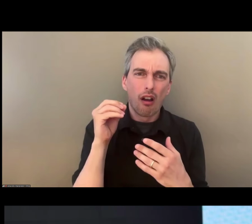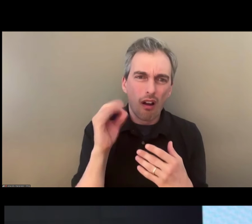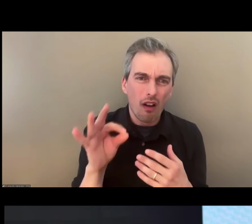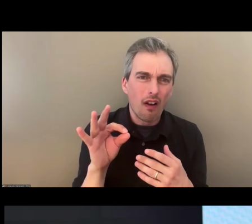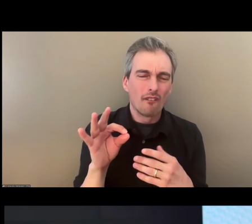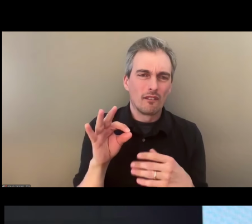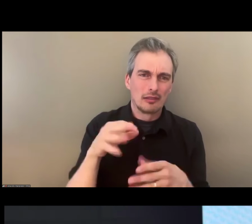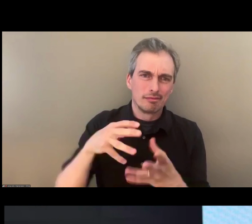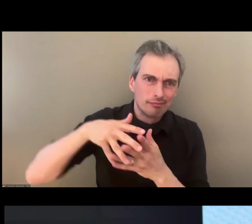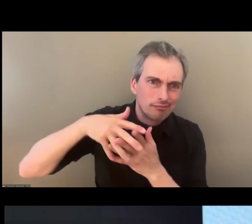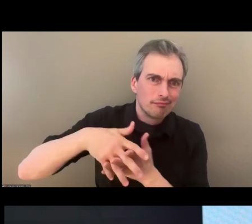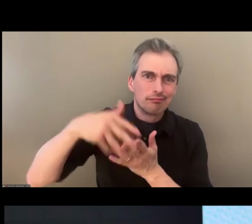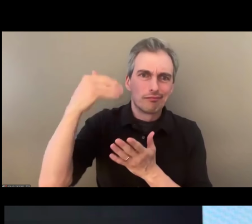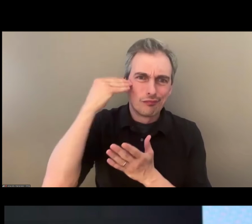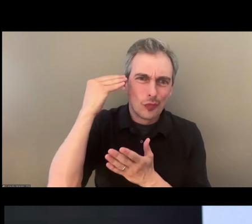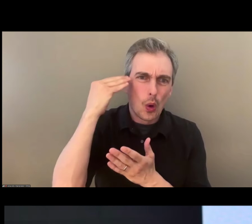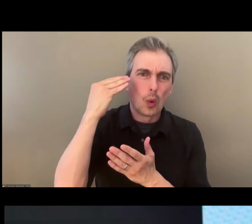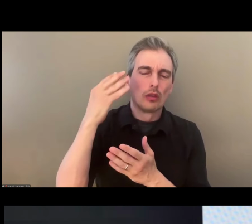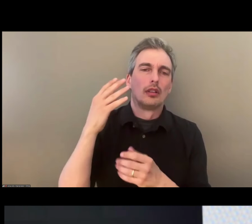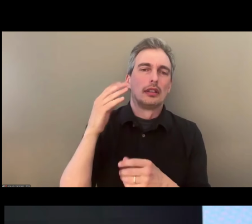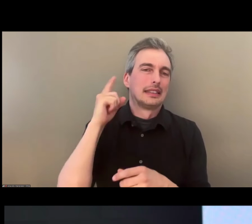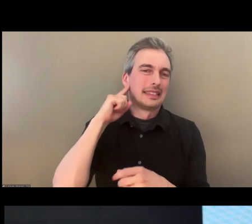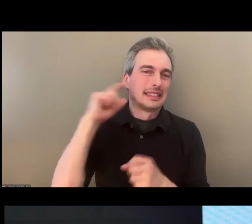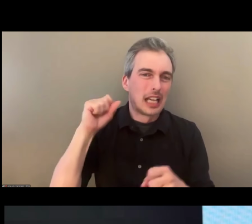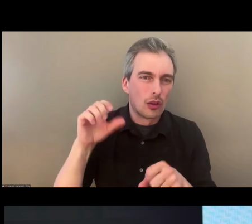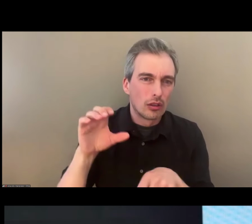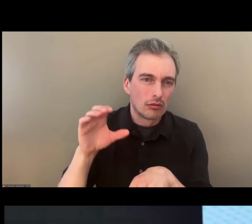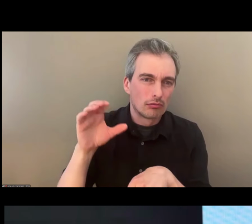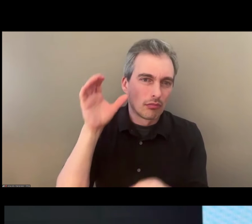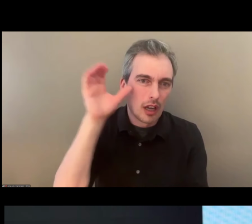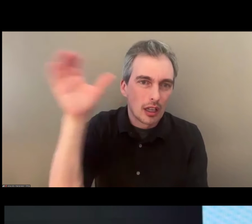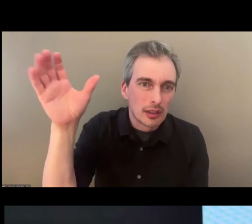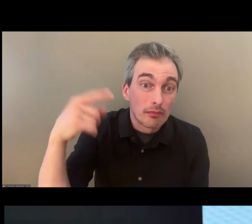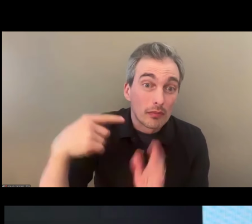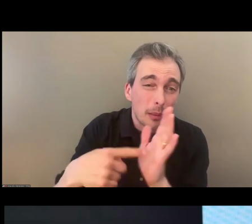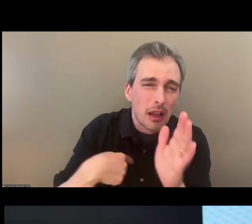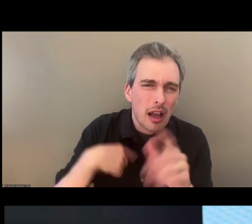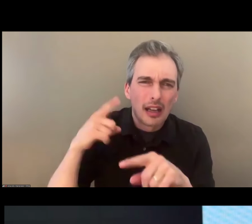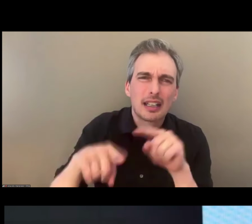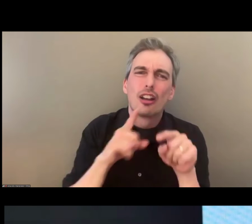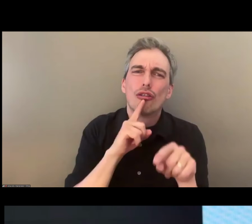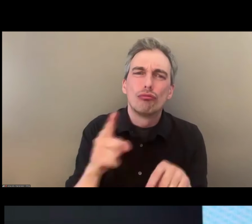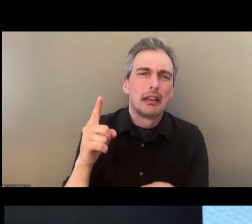ever really experience stereo sound, the same way that people with two ears can.